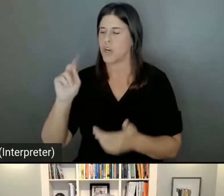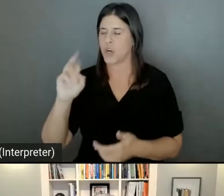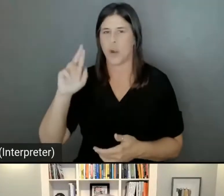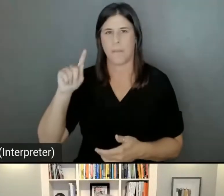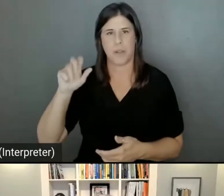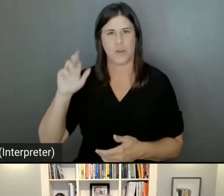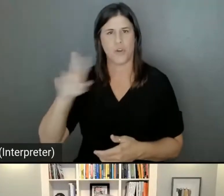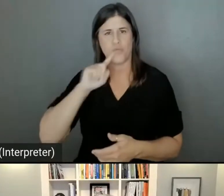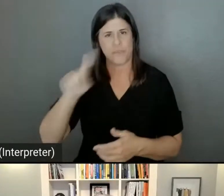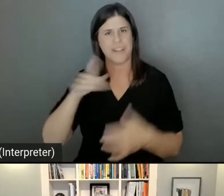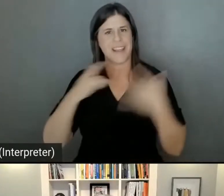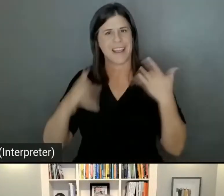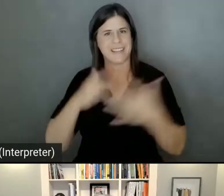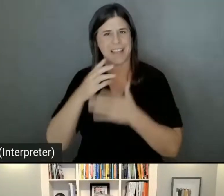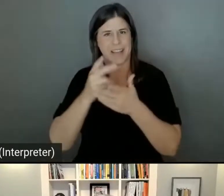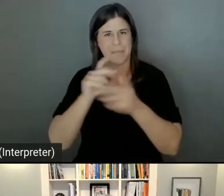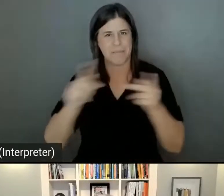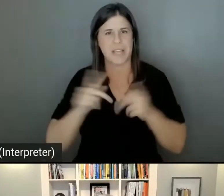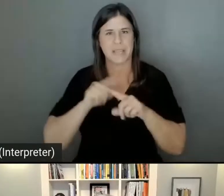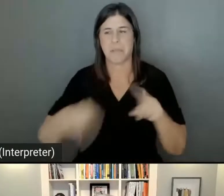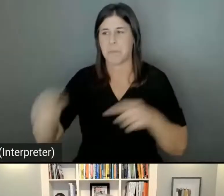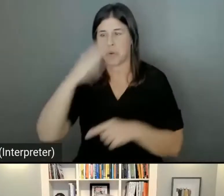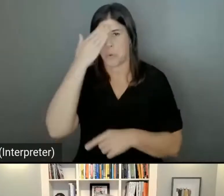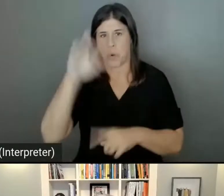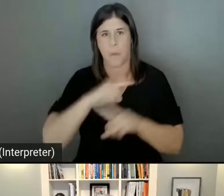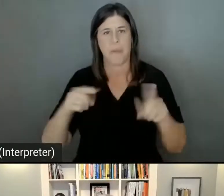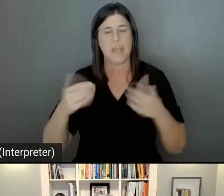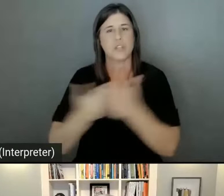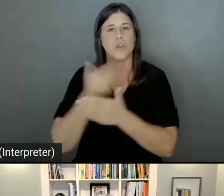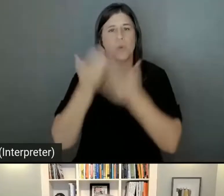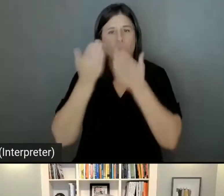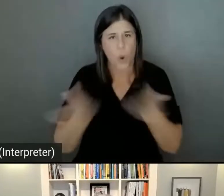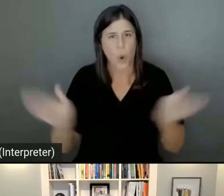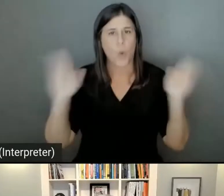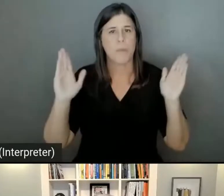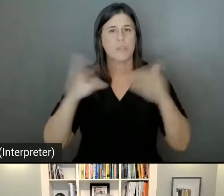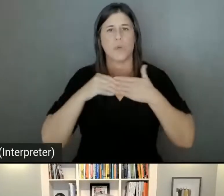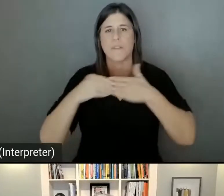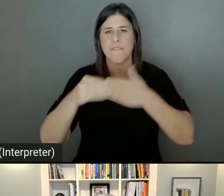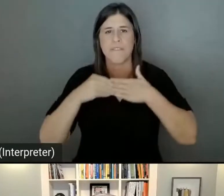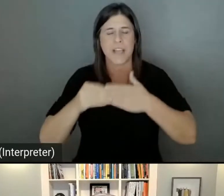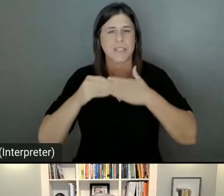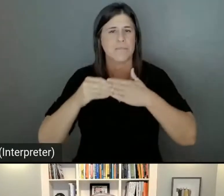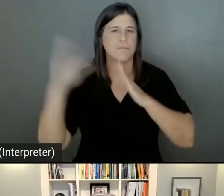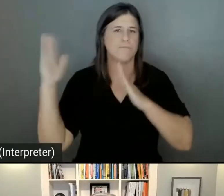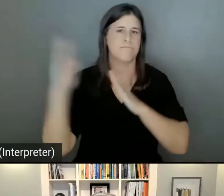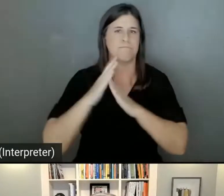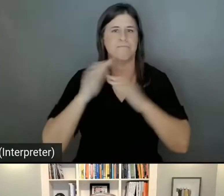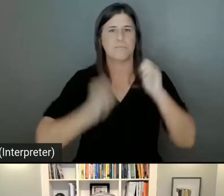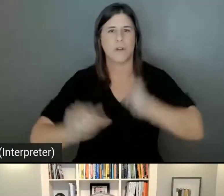but Karpenter is a new open source, flexible and high performance Kubernetes cluster autoscaler.